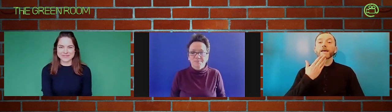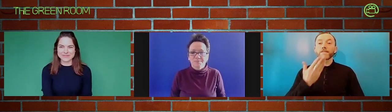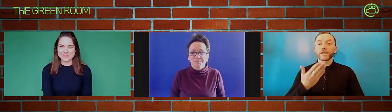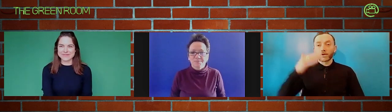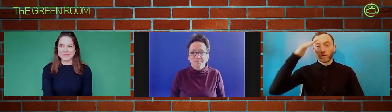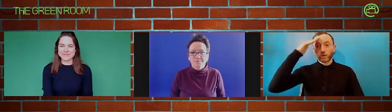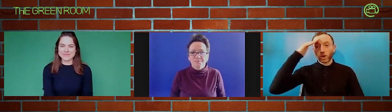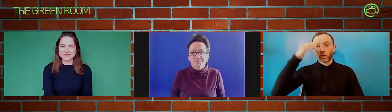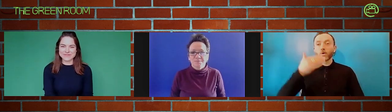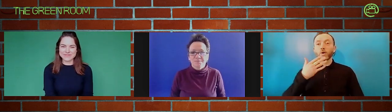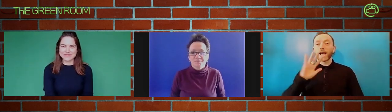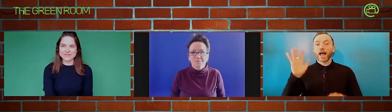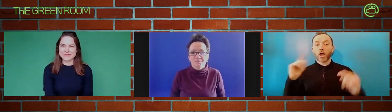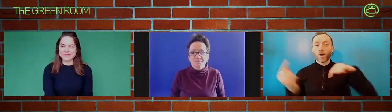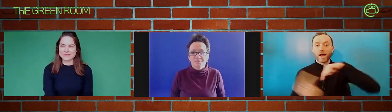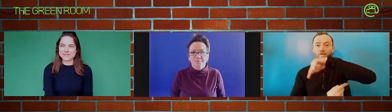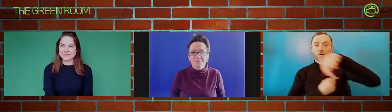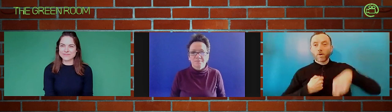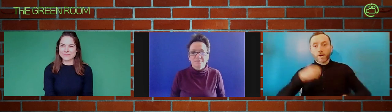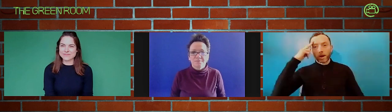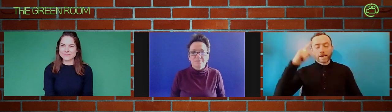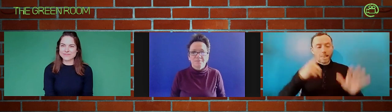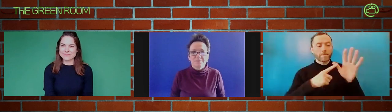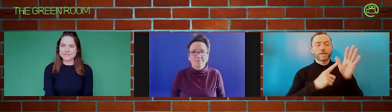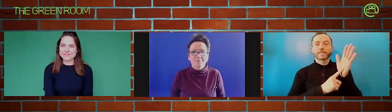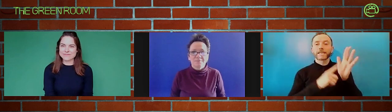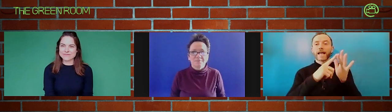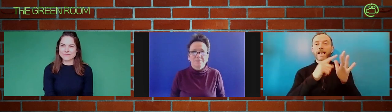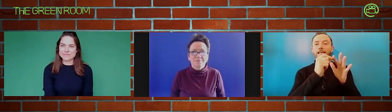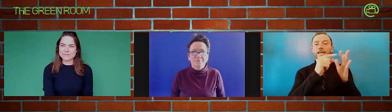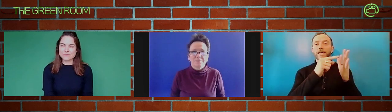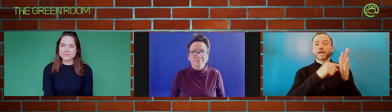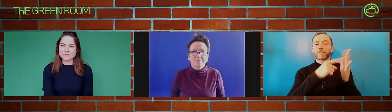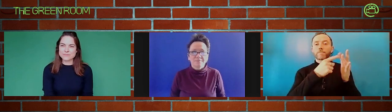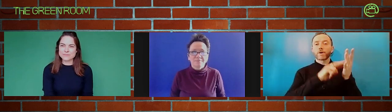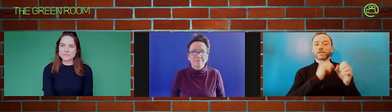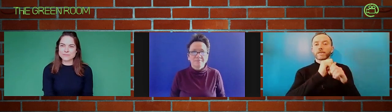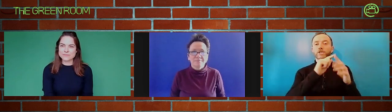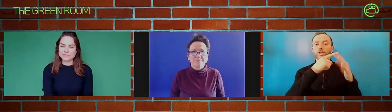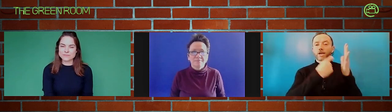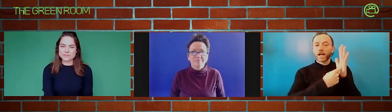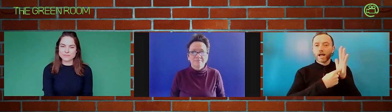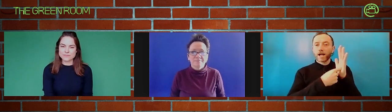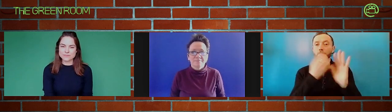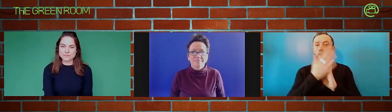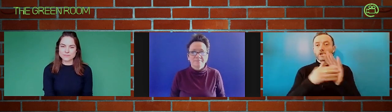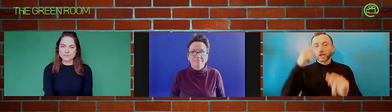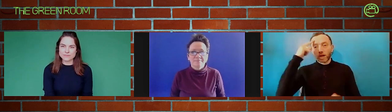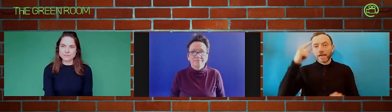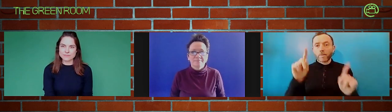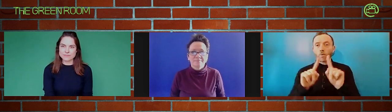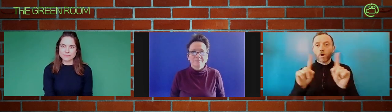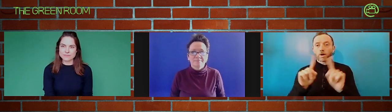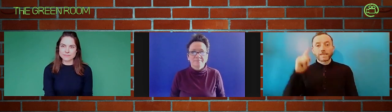so my name is Ali Pottinger. My sign name is this, so it's a long curl, indicated by